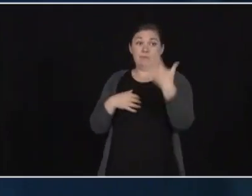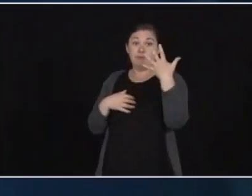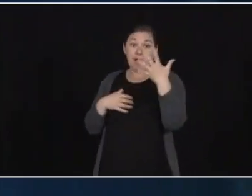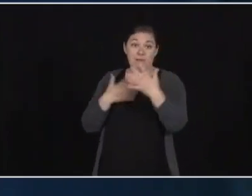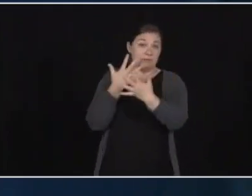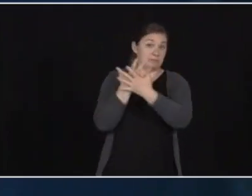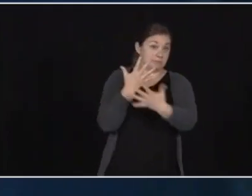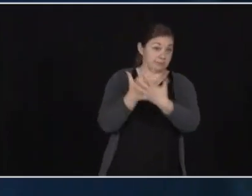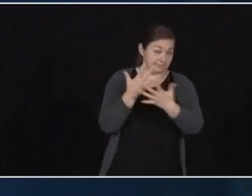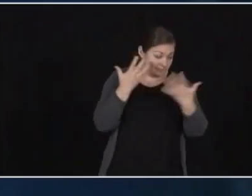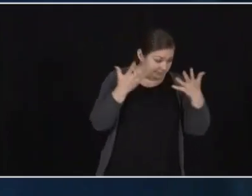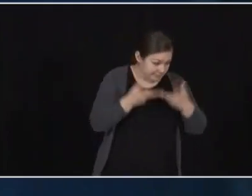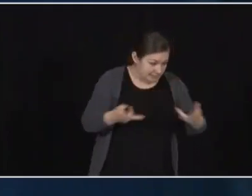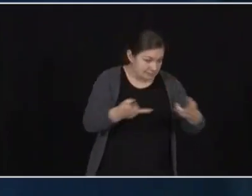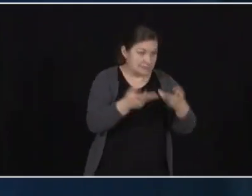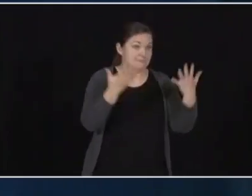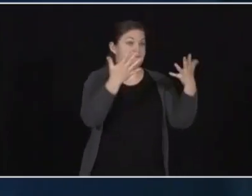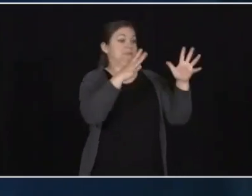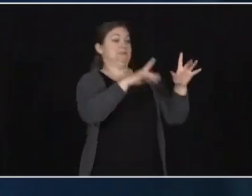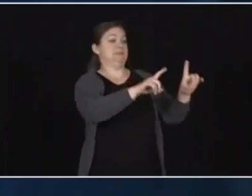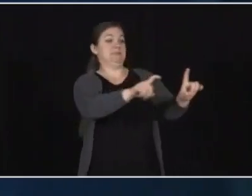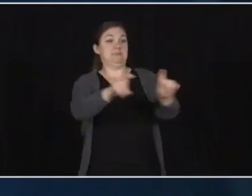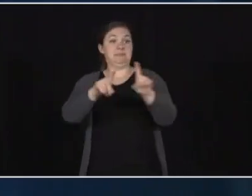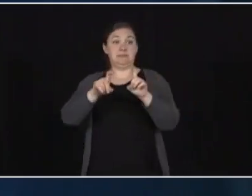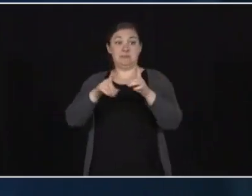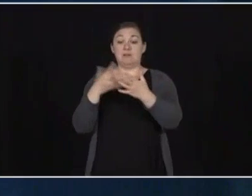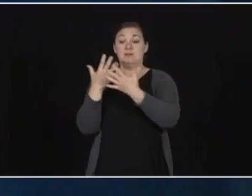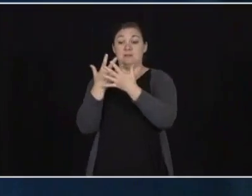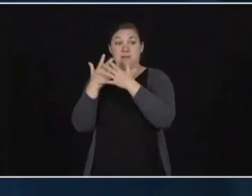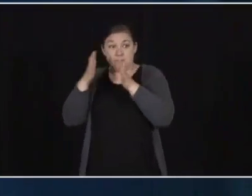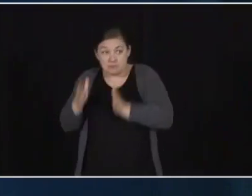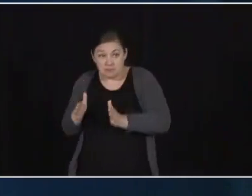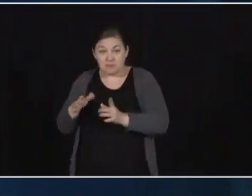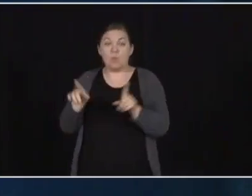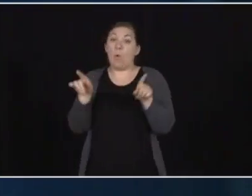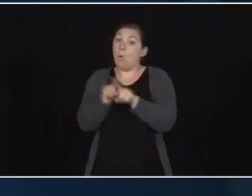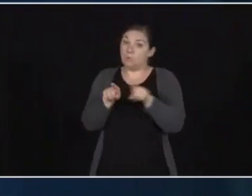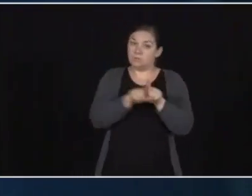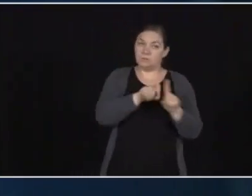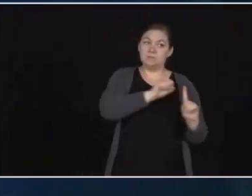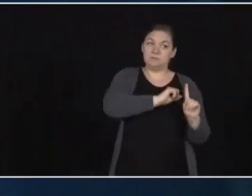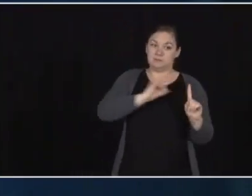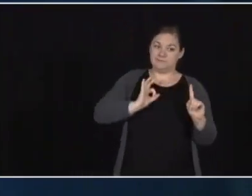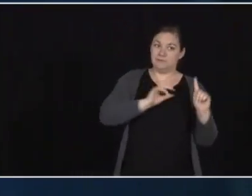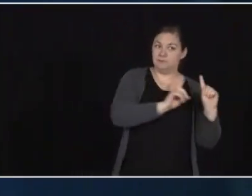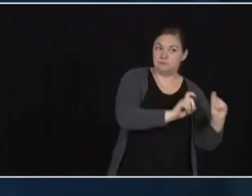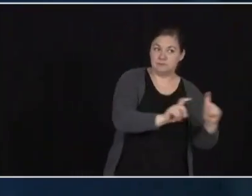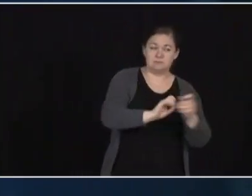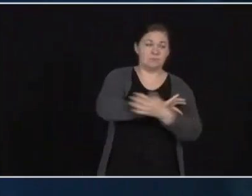About five correctional facilities also with both staff and inmates have gone through testing and all of these things are all being